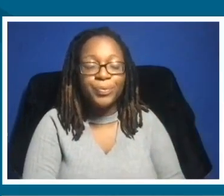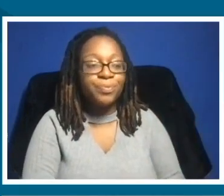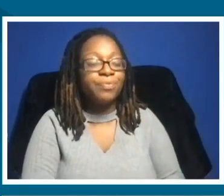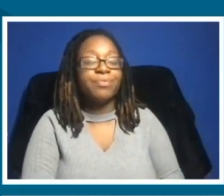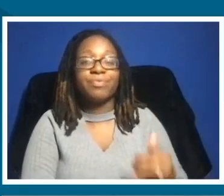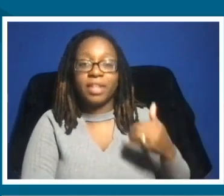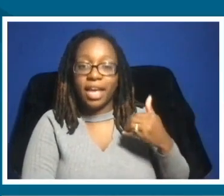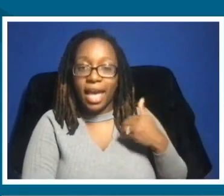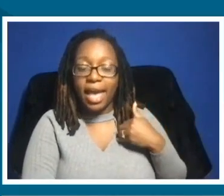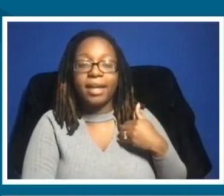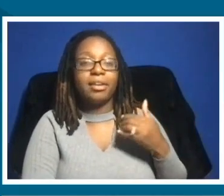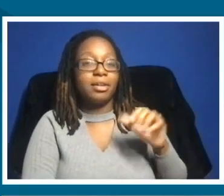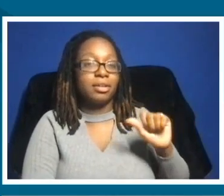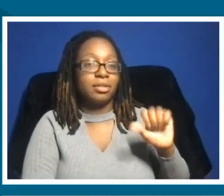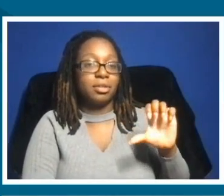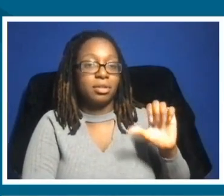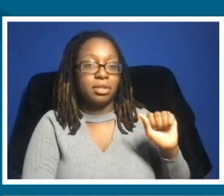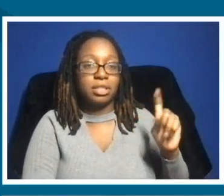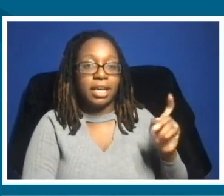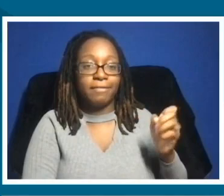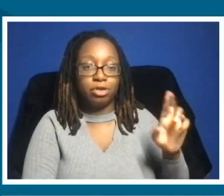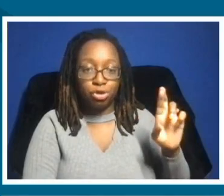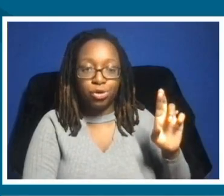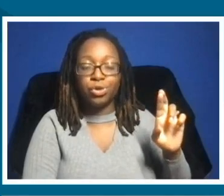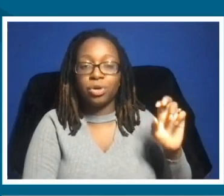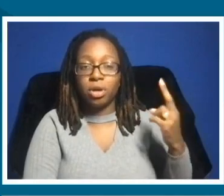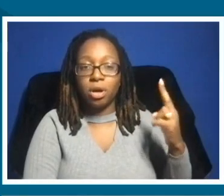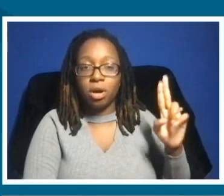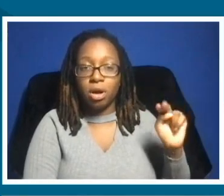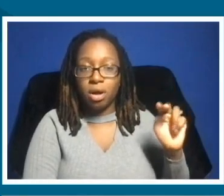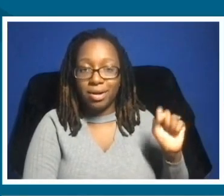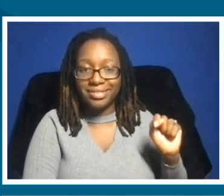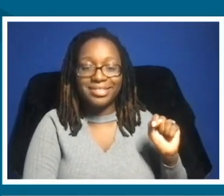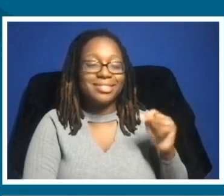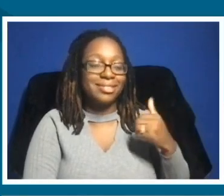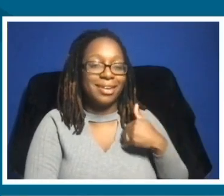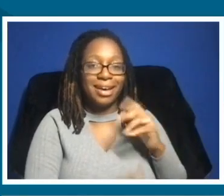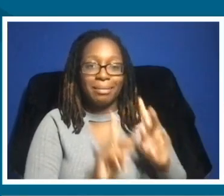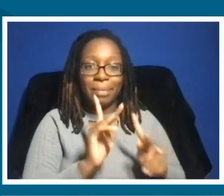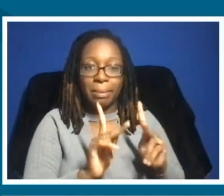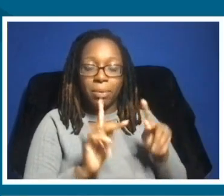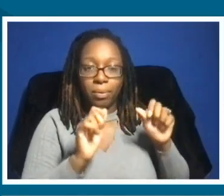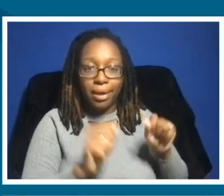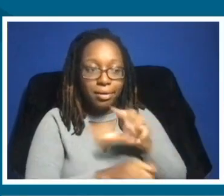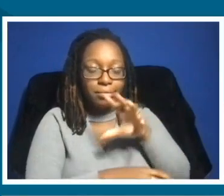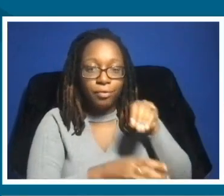where they brought um got people to